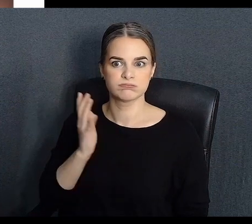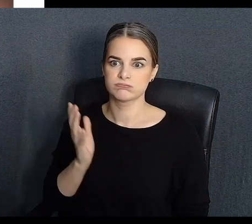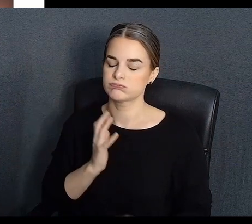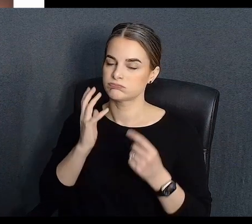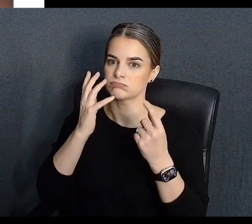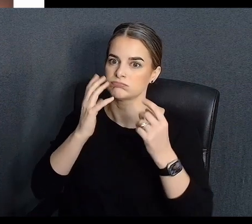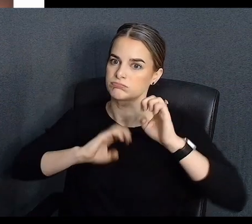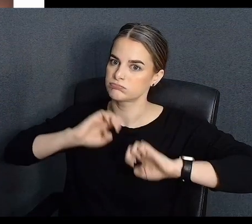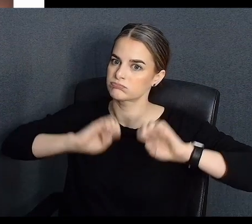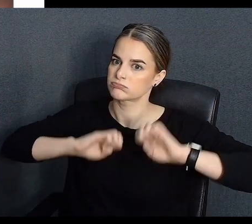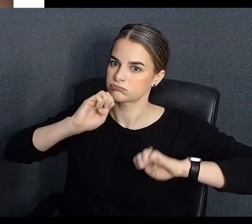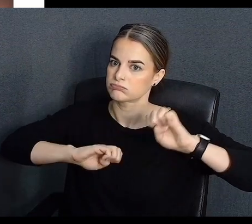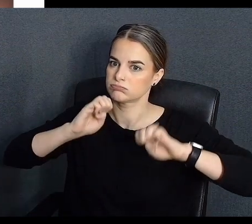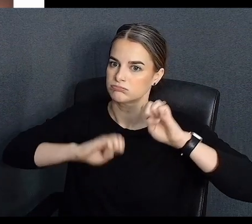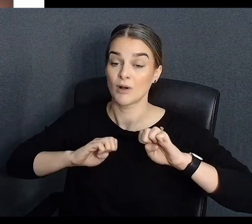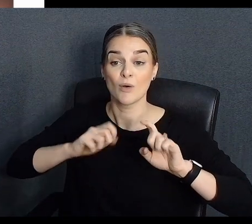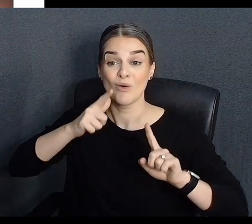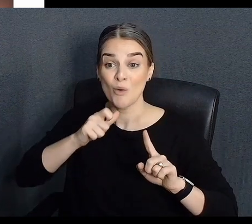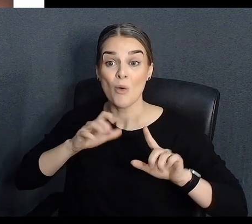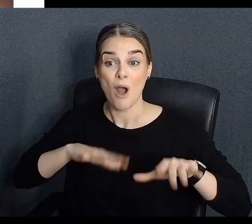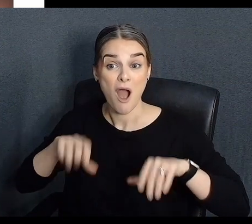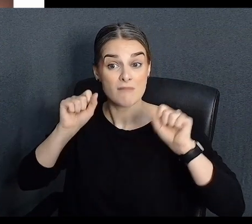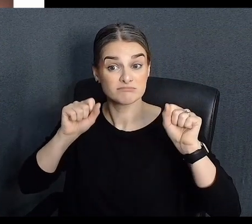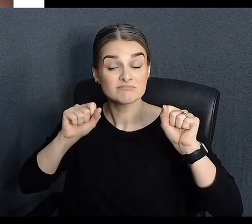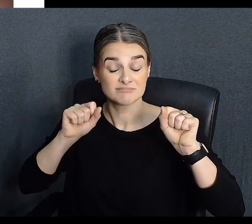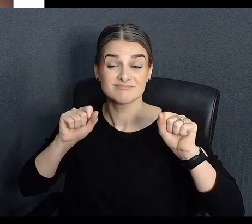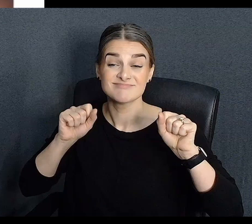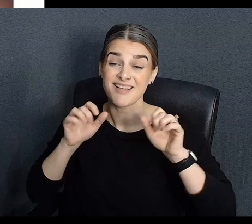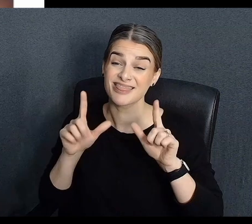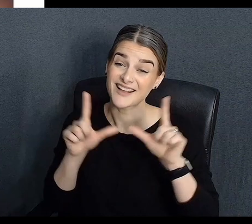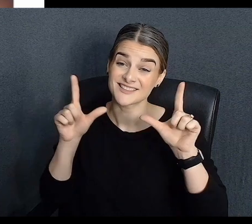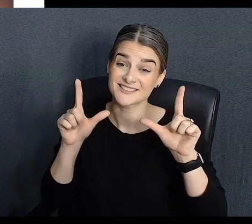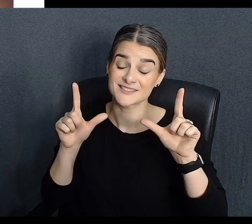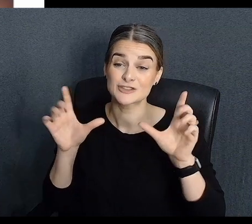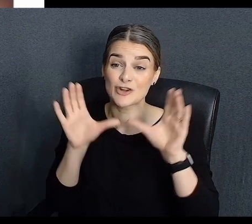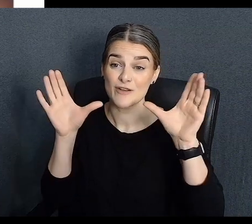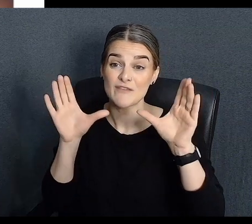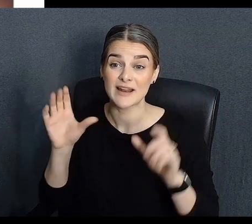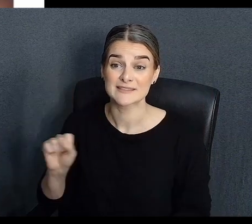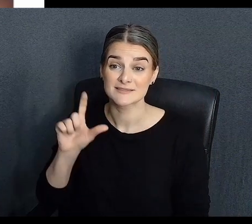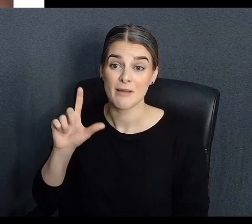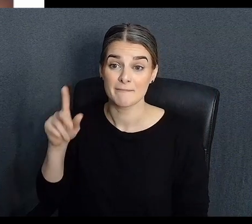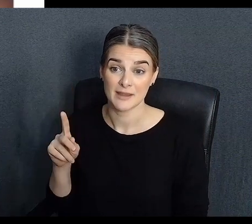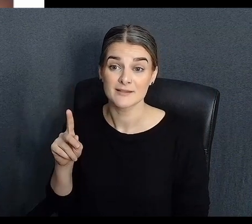to be conducted by a licensed and certified speech language pathologist, especially in the state of Pennsylvania,